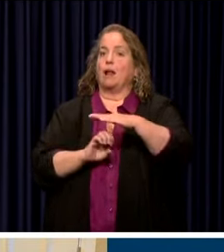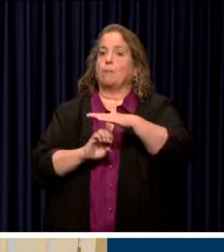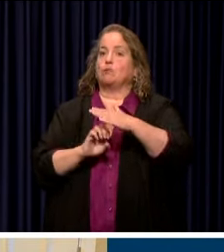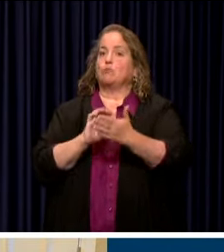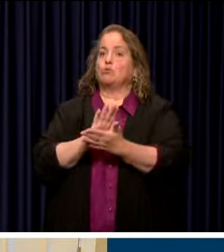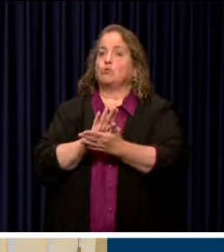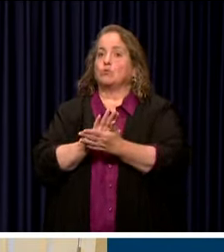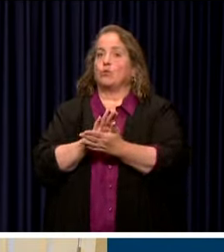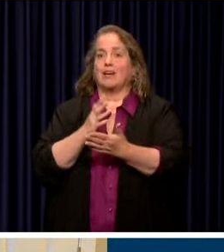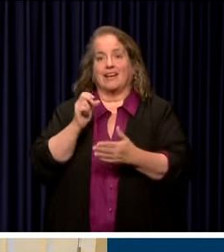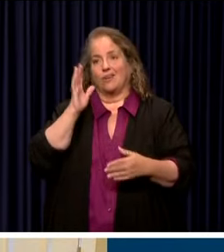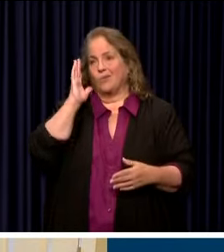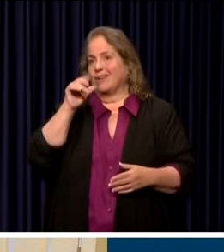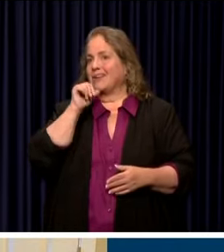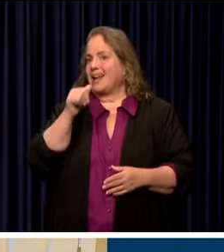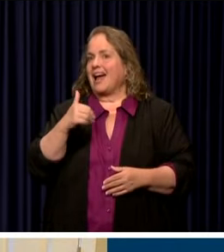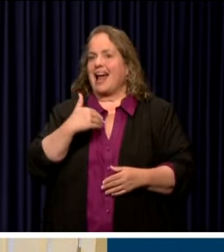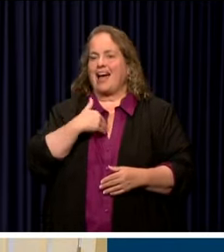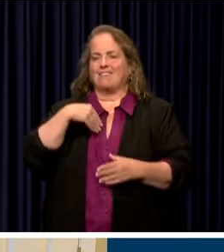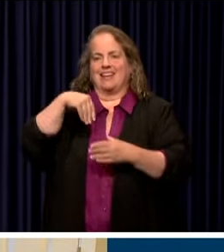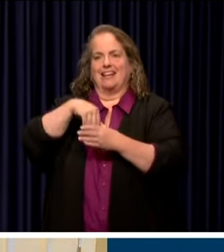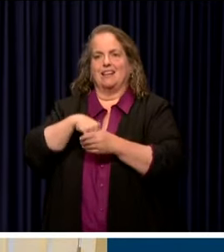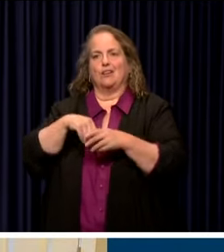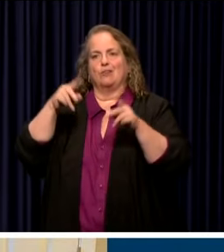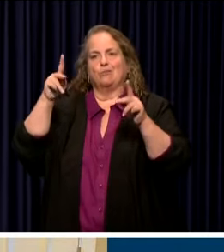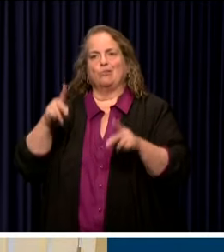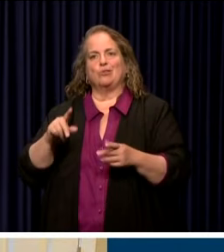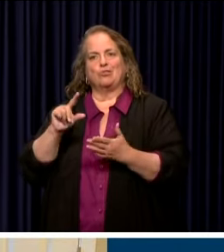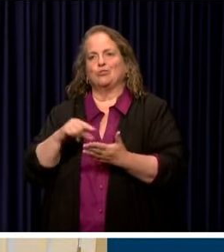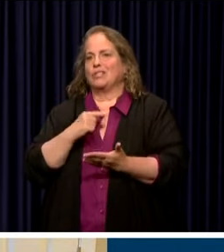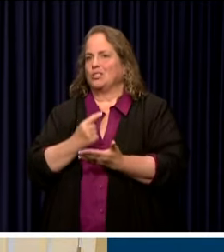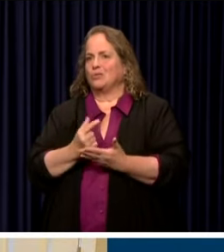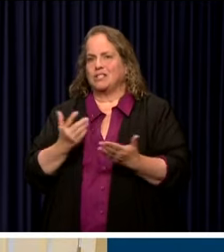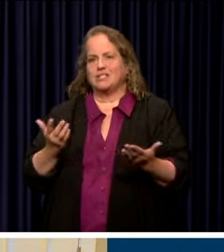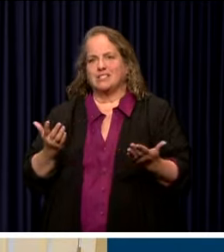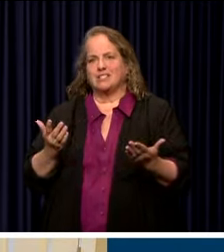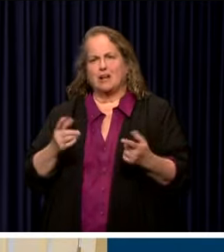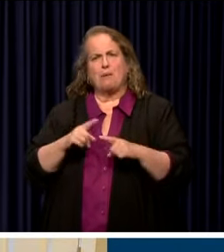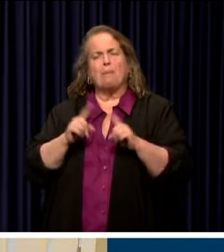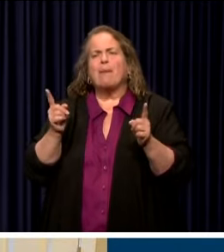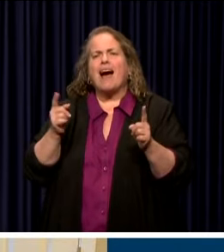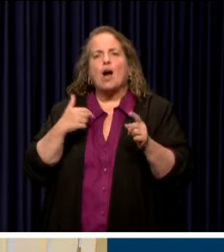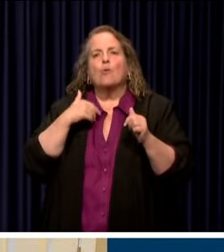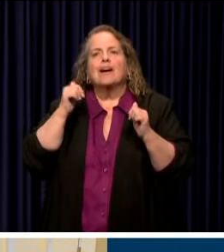WE'LL PROBABLY TALK OR ANSWER QUESTIONS LATER ABOUT DECISIONS